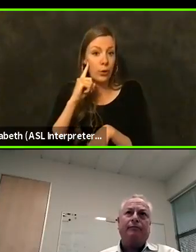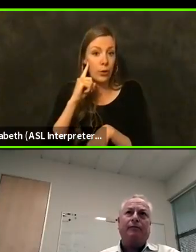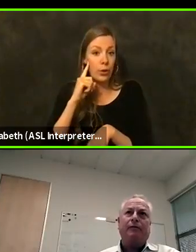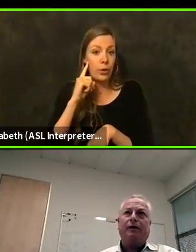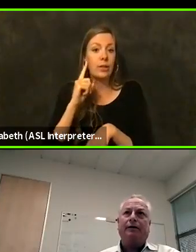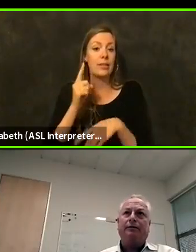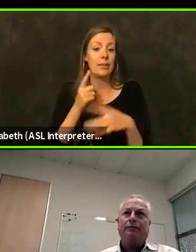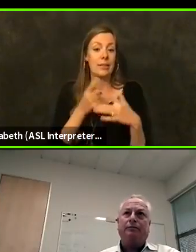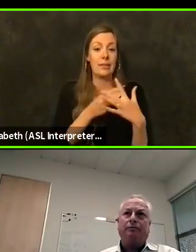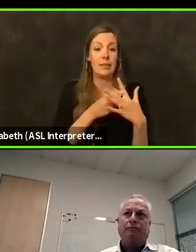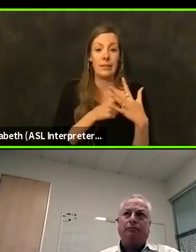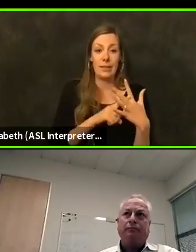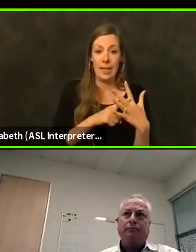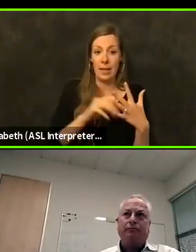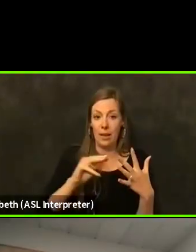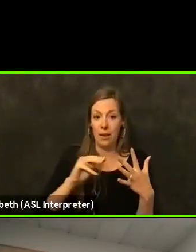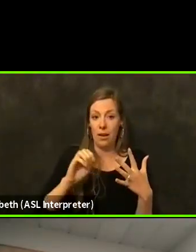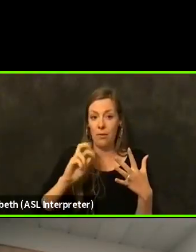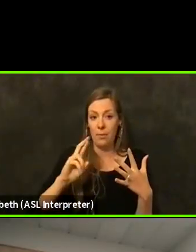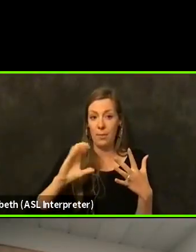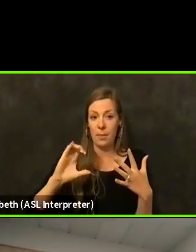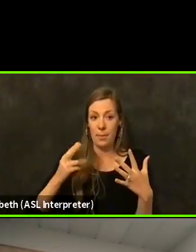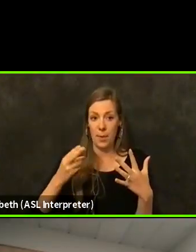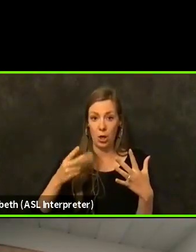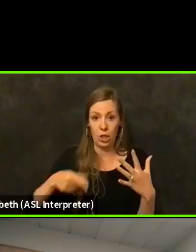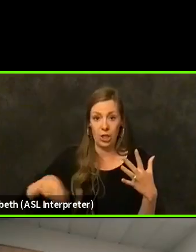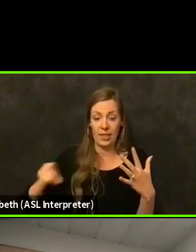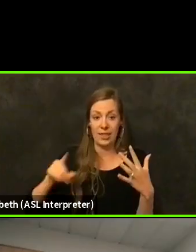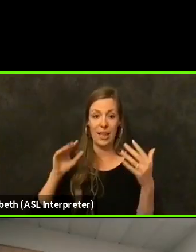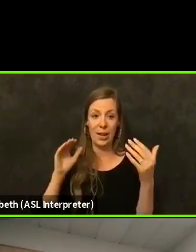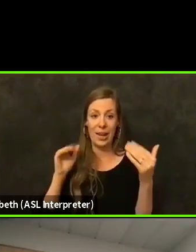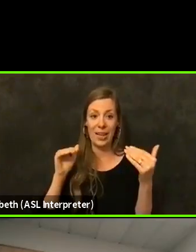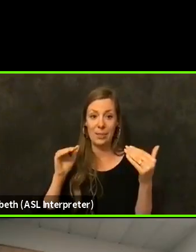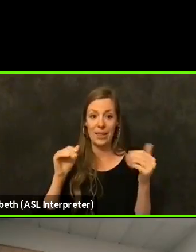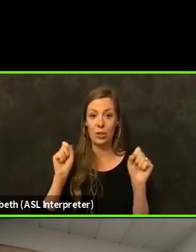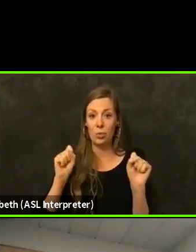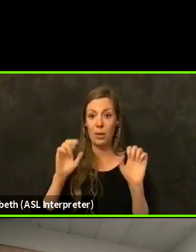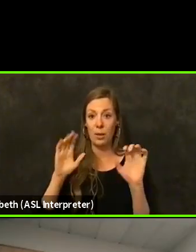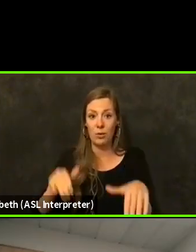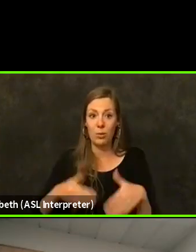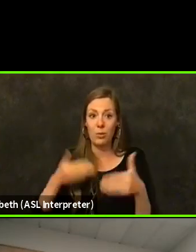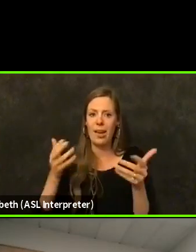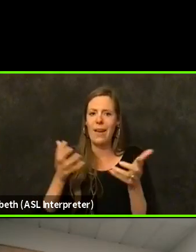beginning of March, they are expecting to be able to supply a lot more vaccine